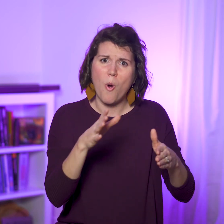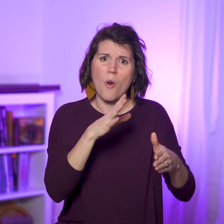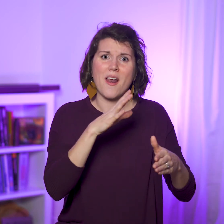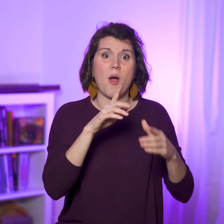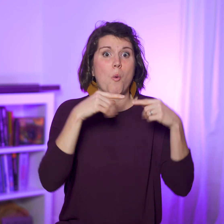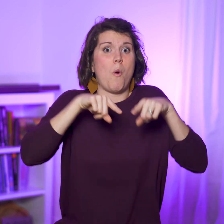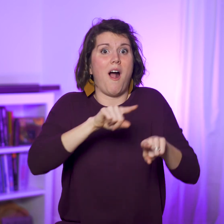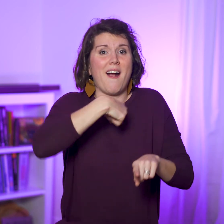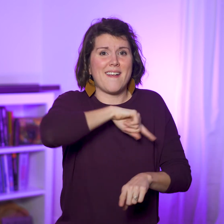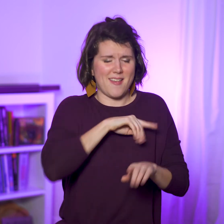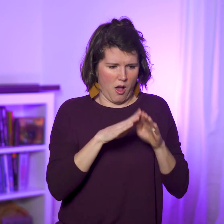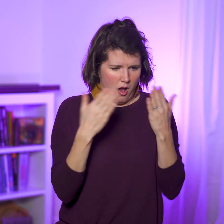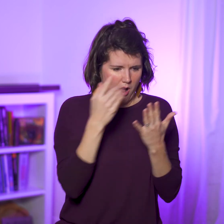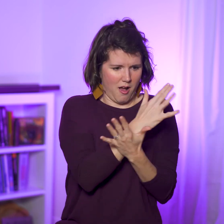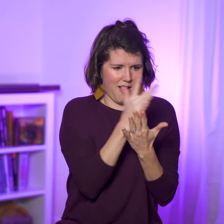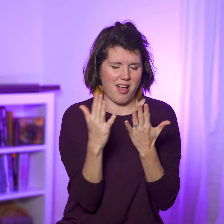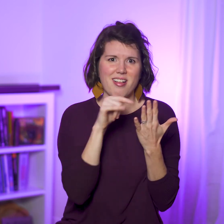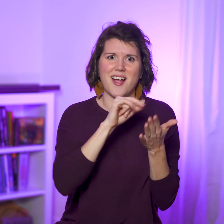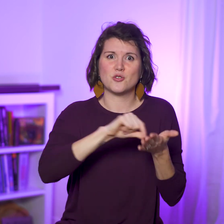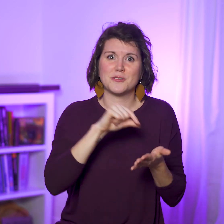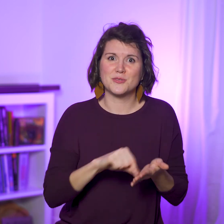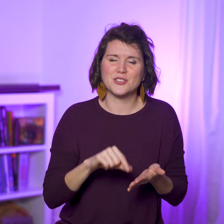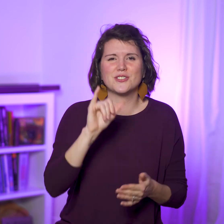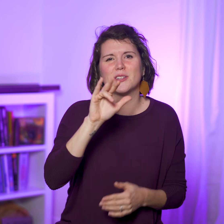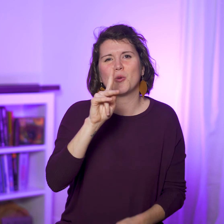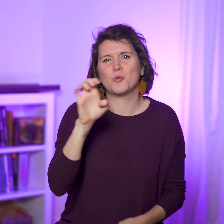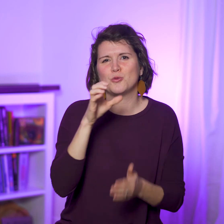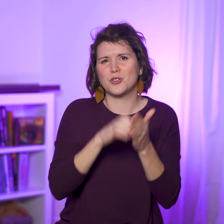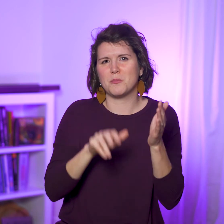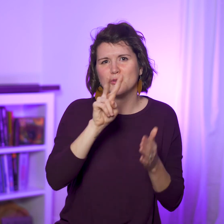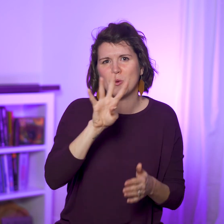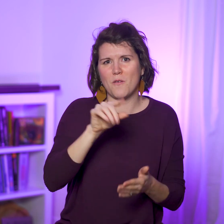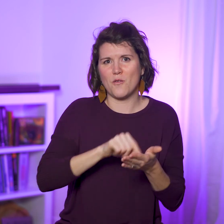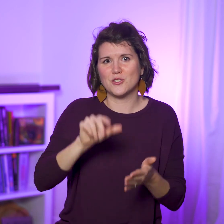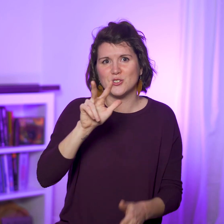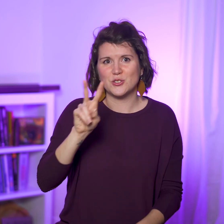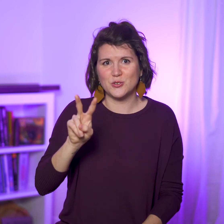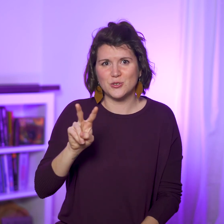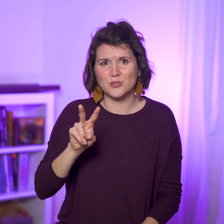while He opened to us the Scriptures?” (Luke 24:32).